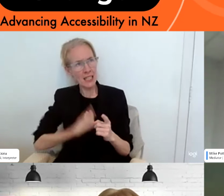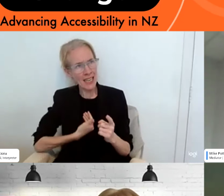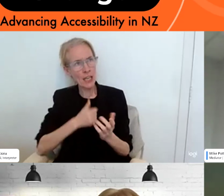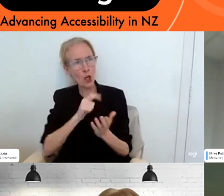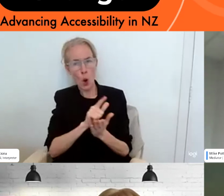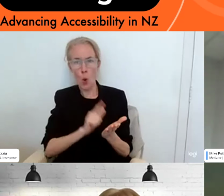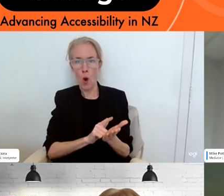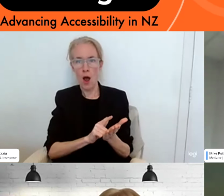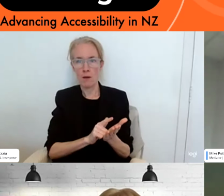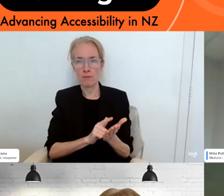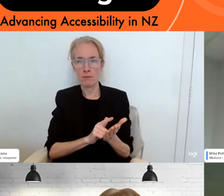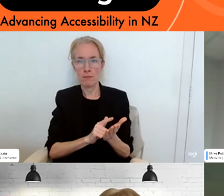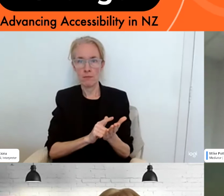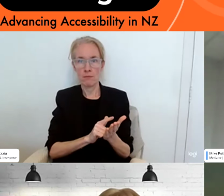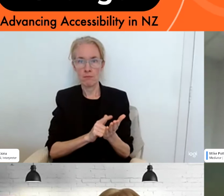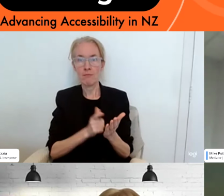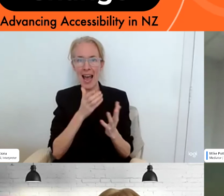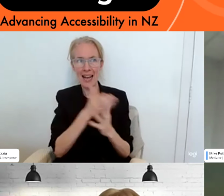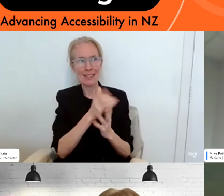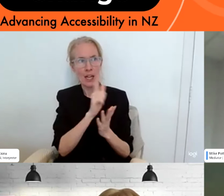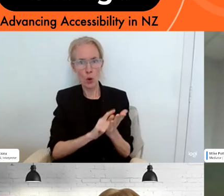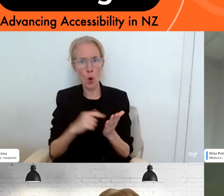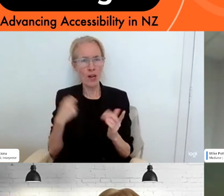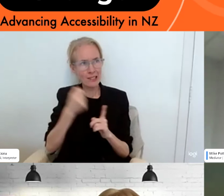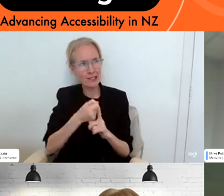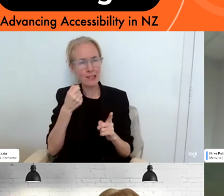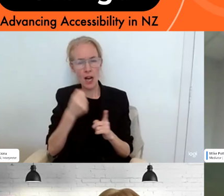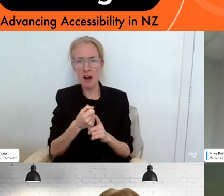and we haven't been successful thus far. What is your take, what